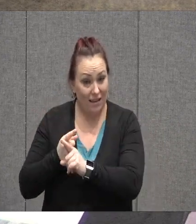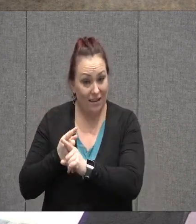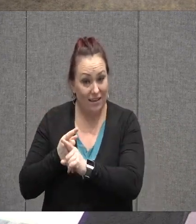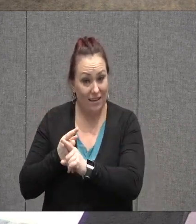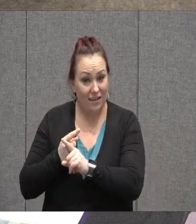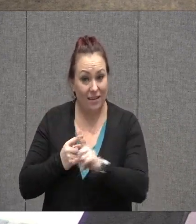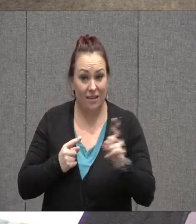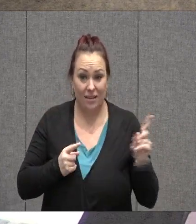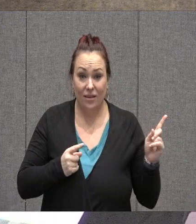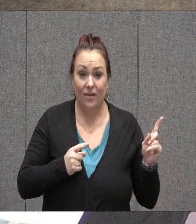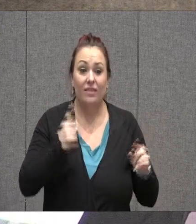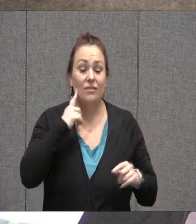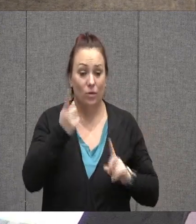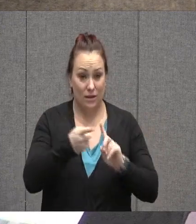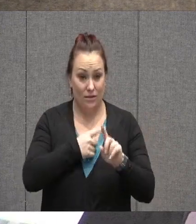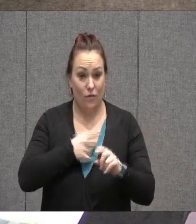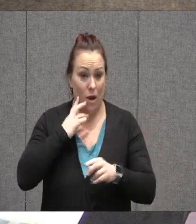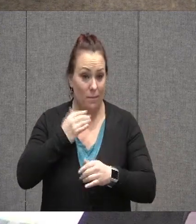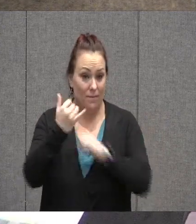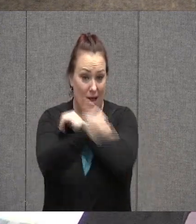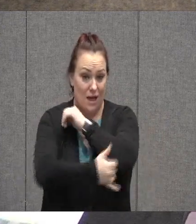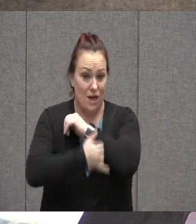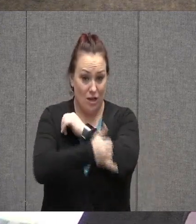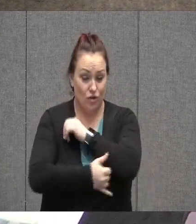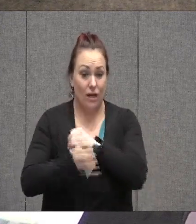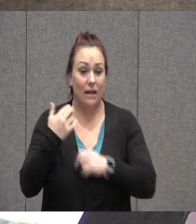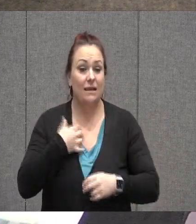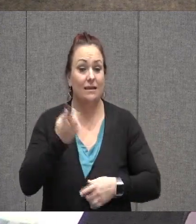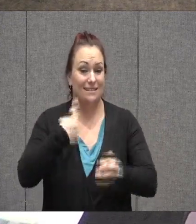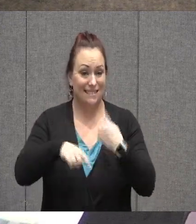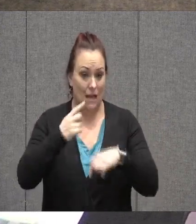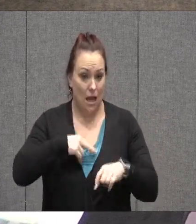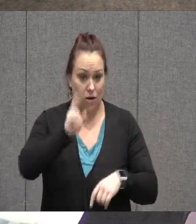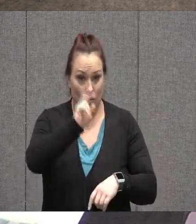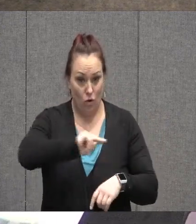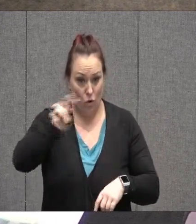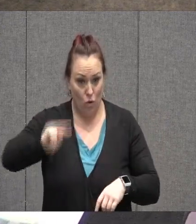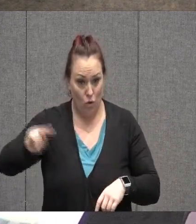So, this is from Norway. I noticed the colors. Can you tell me what colors you see?